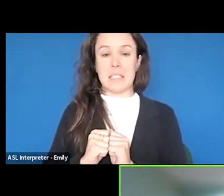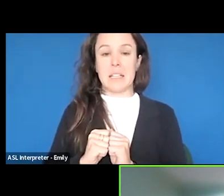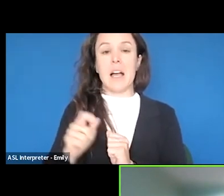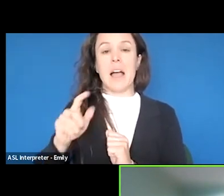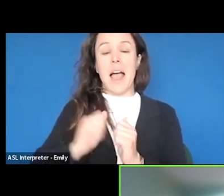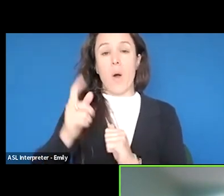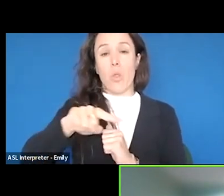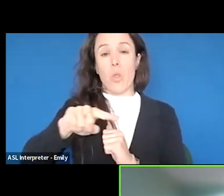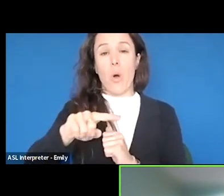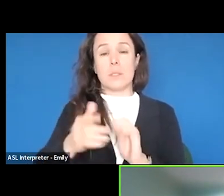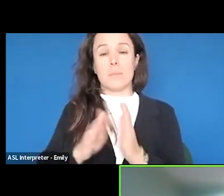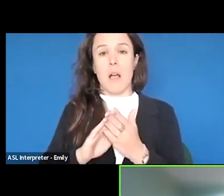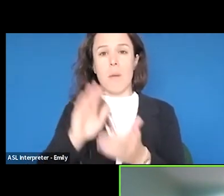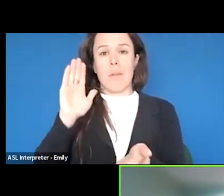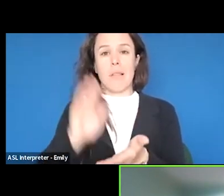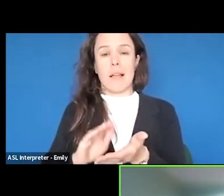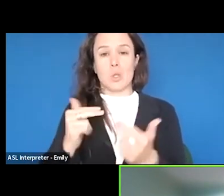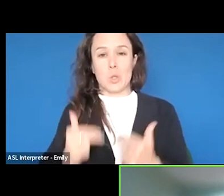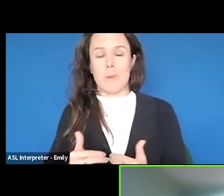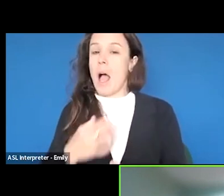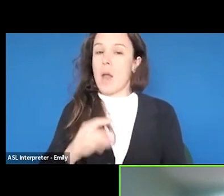I really actually don't like the term "artificial intelligence."